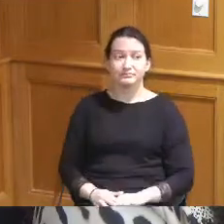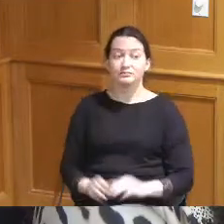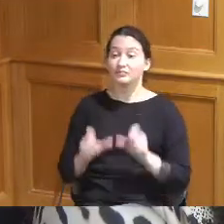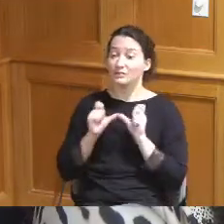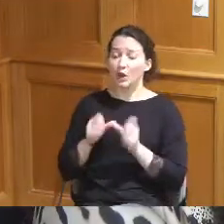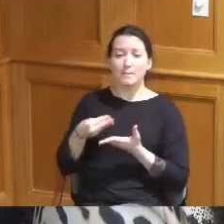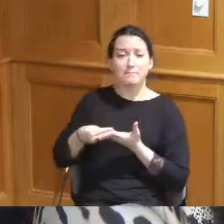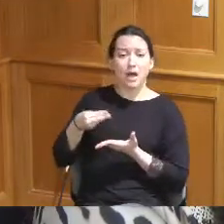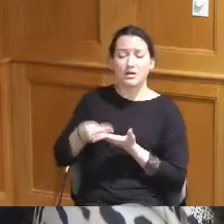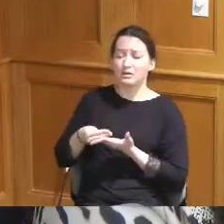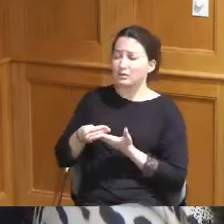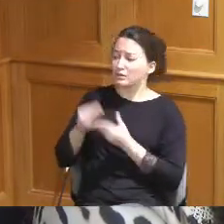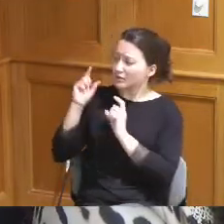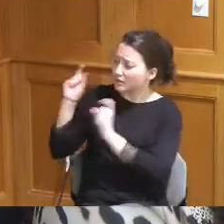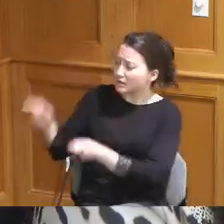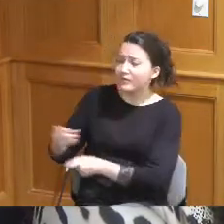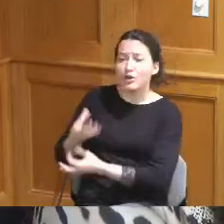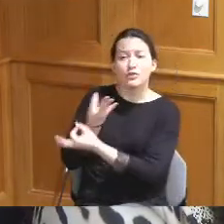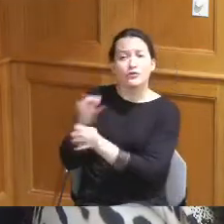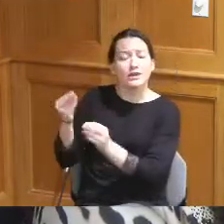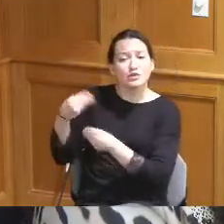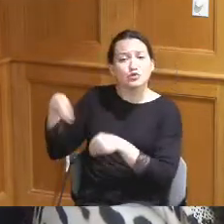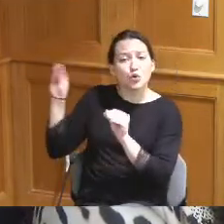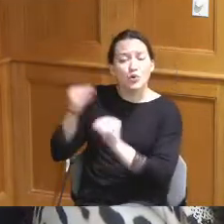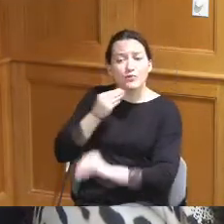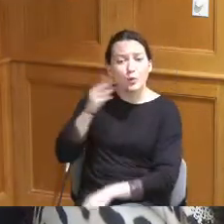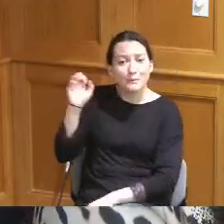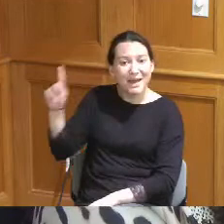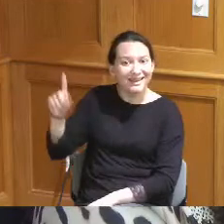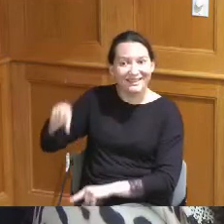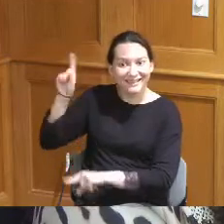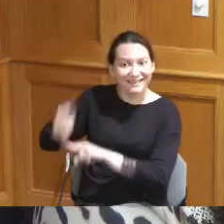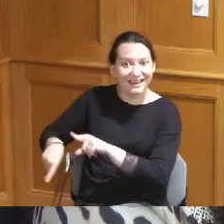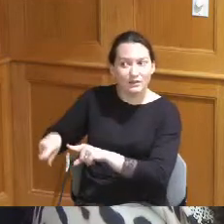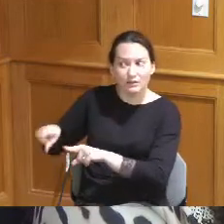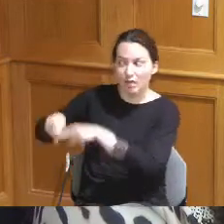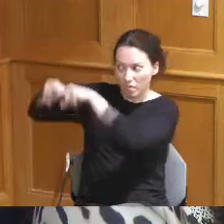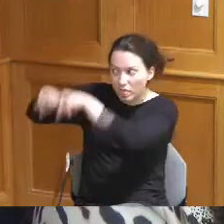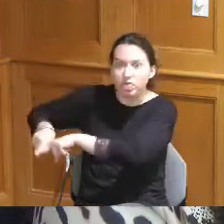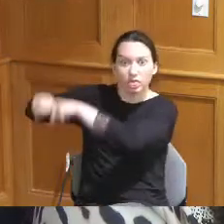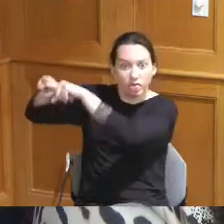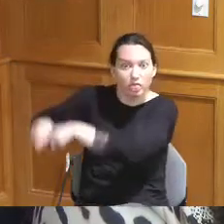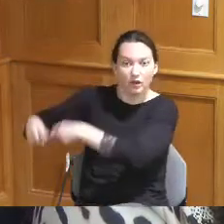Monies to the free store but the free store could not be our savior they cannot do it all